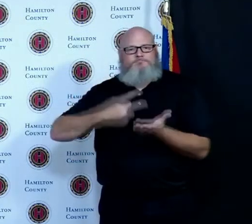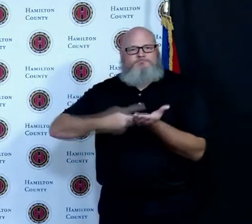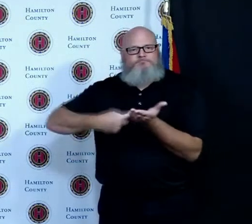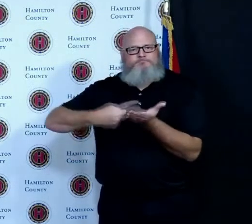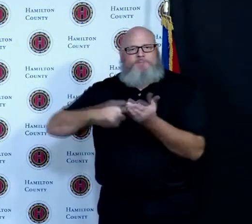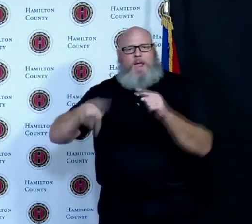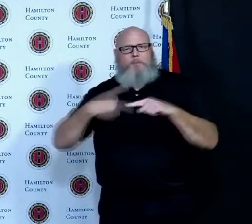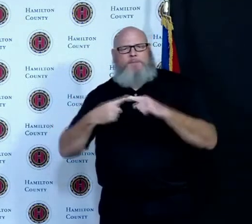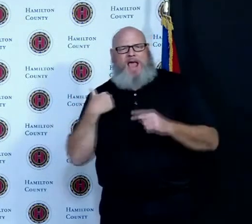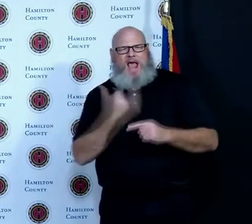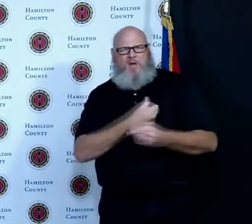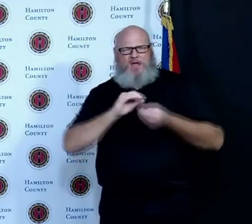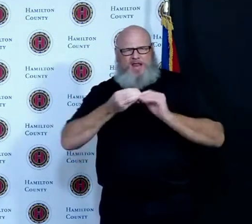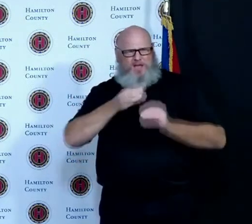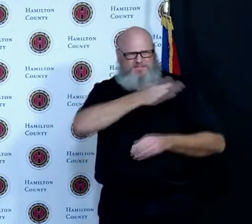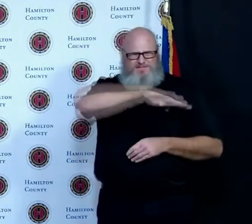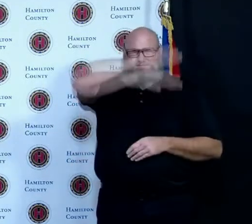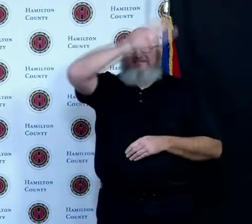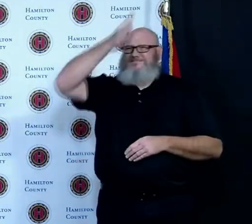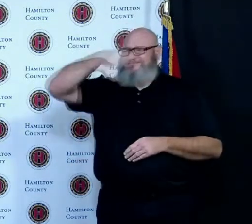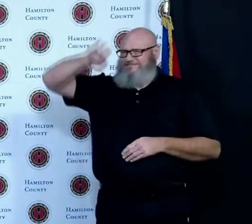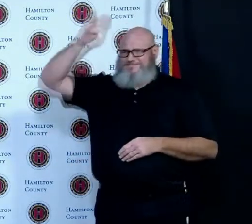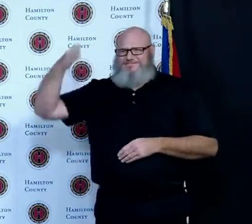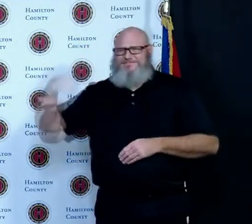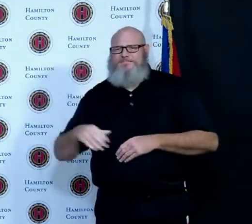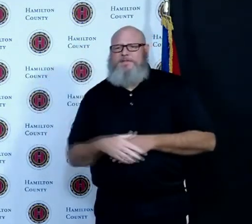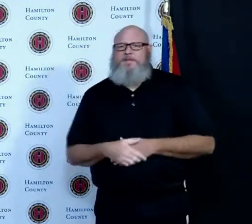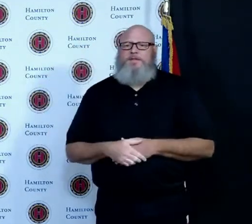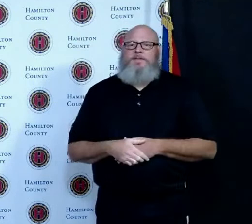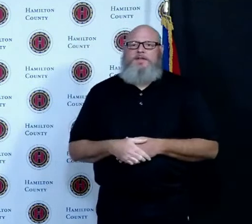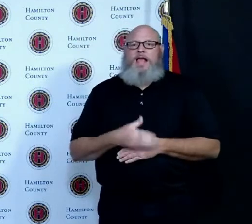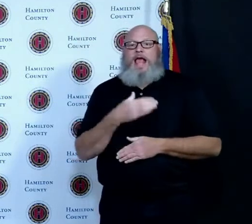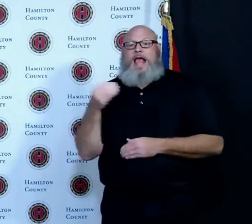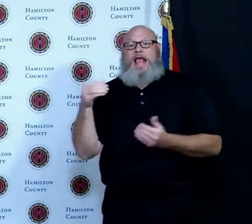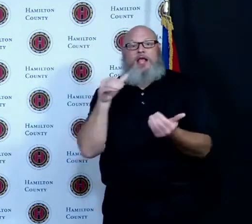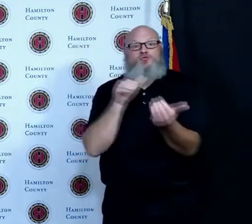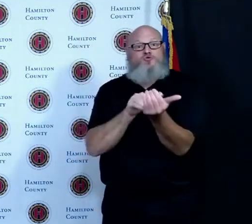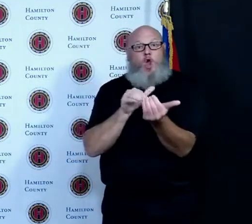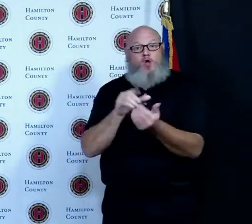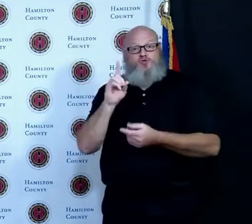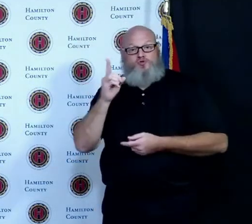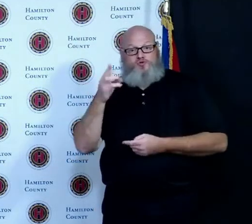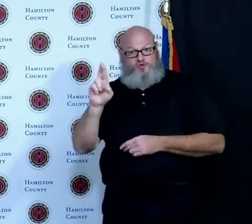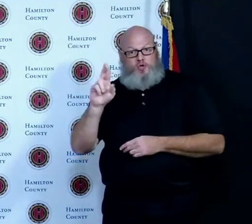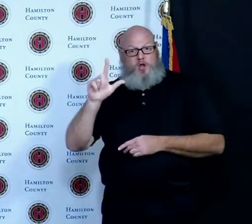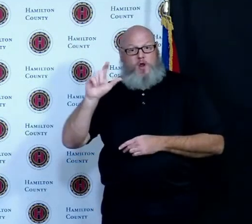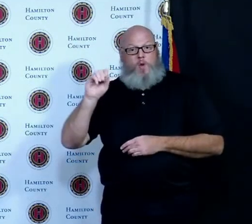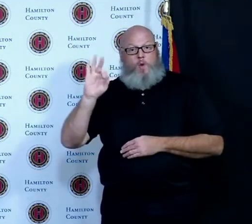Dr Rick Lofgren from UC Health he's the President CEO we're going to talk about vaccines today